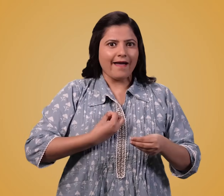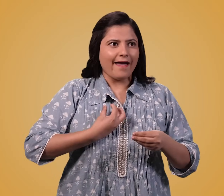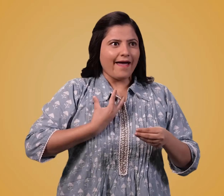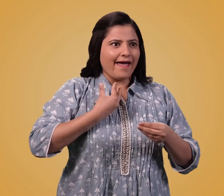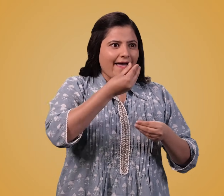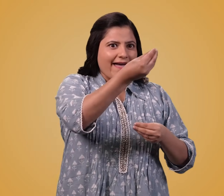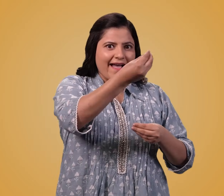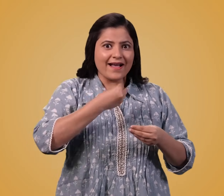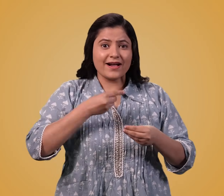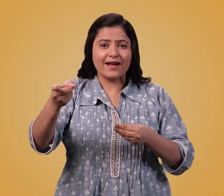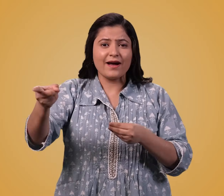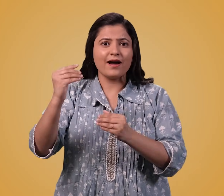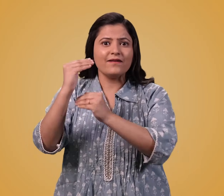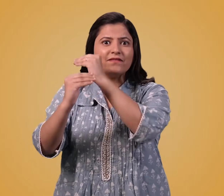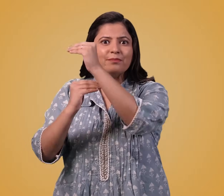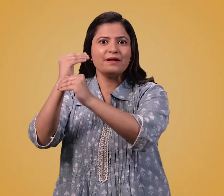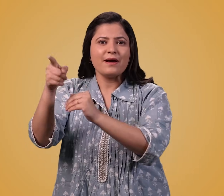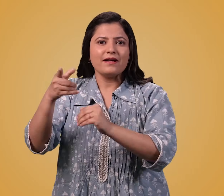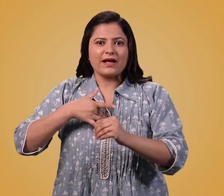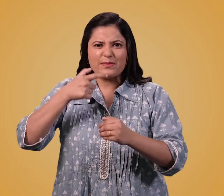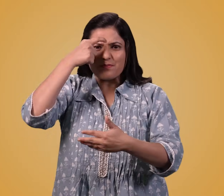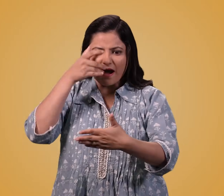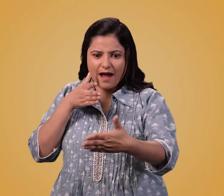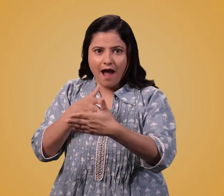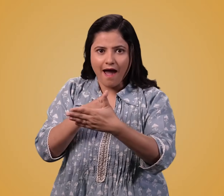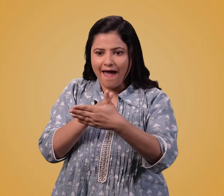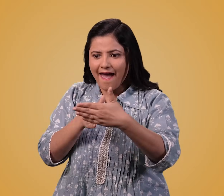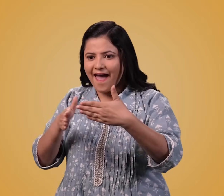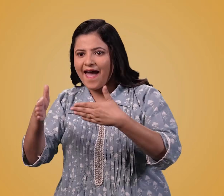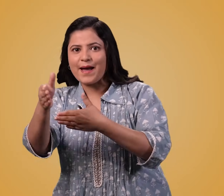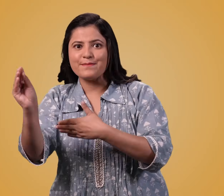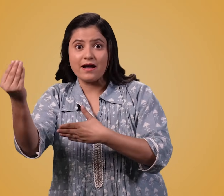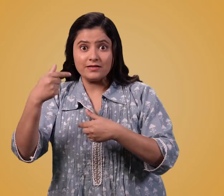The Deaf person will feel happy and their barriers will be solved.